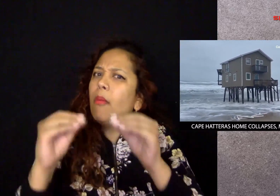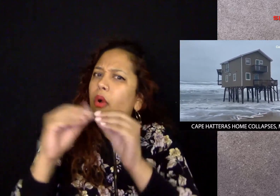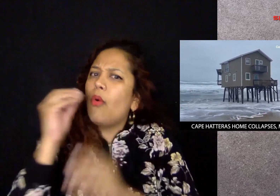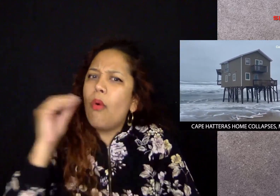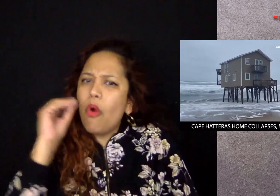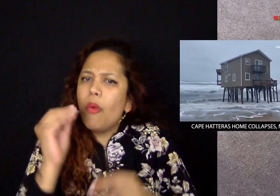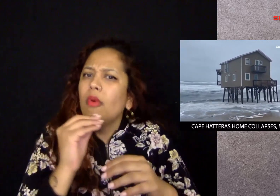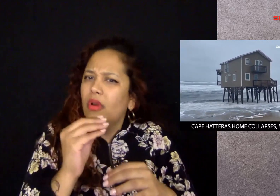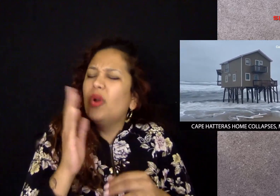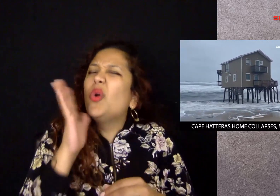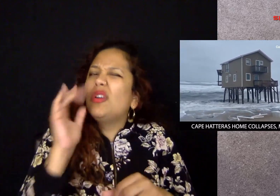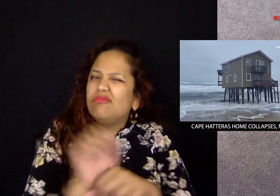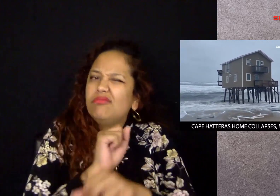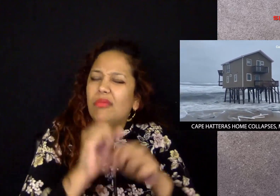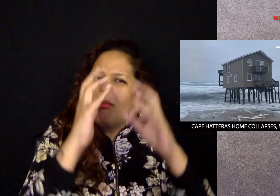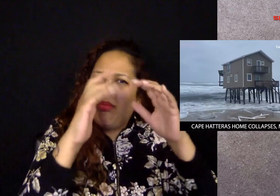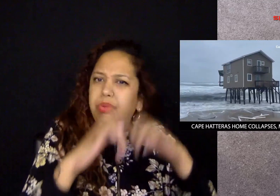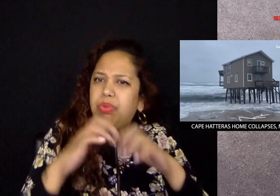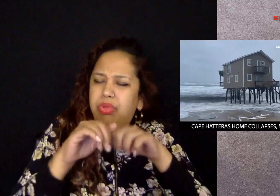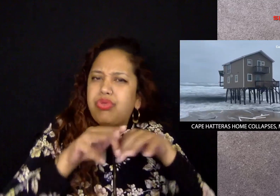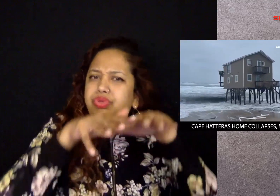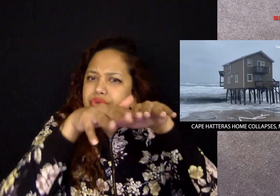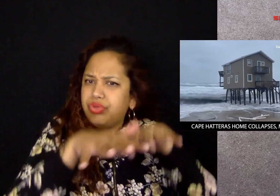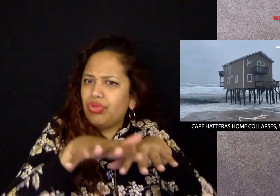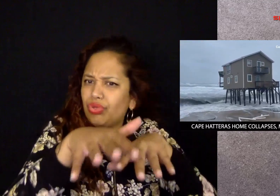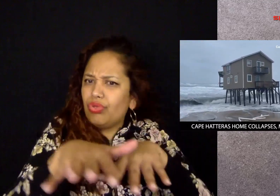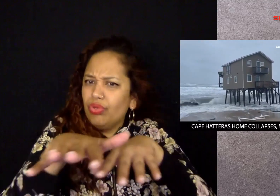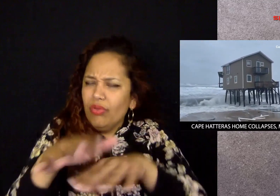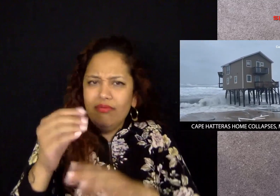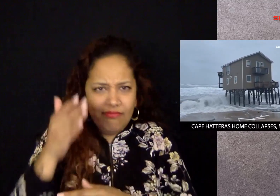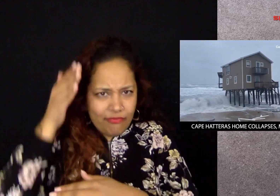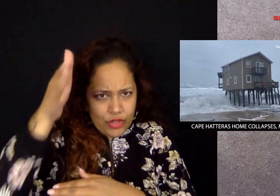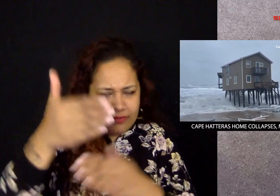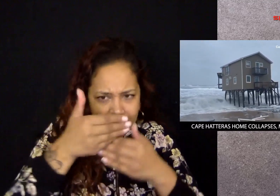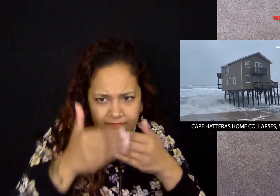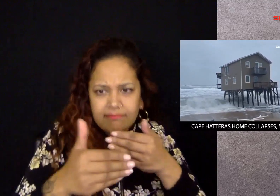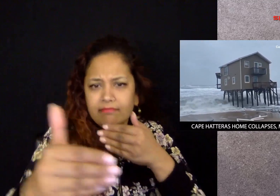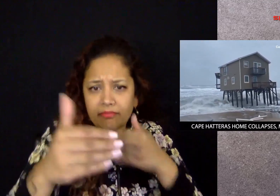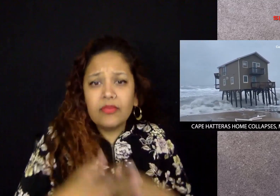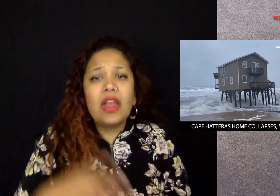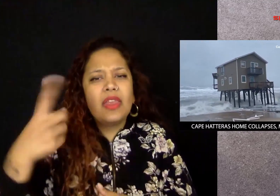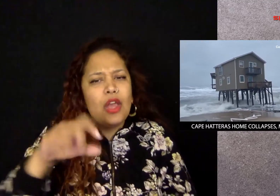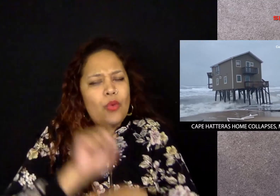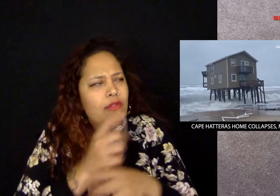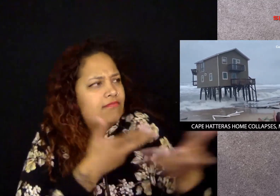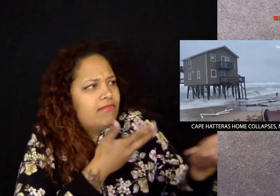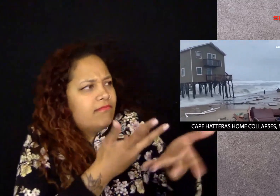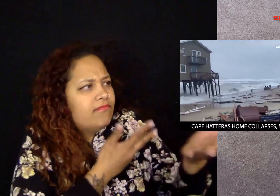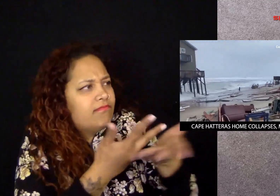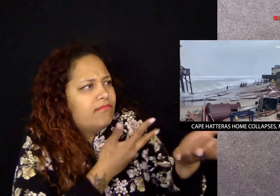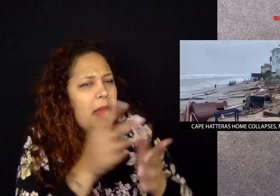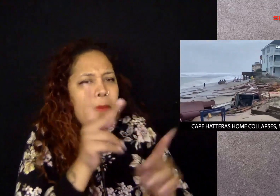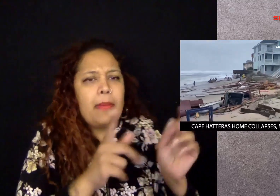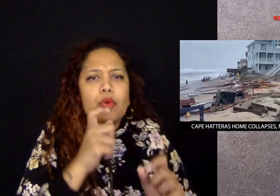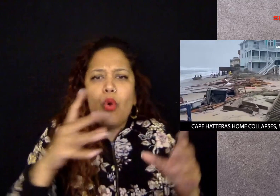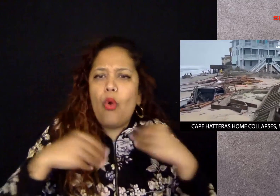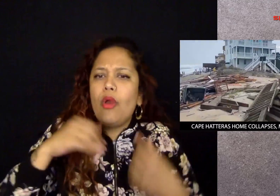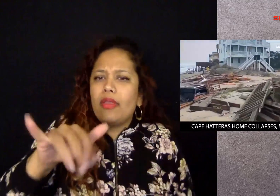fear more homes could fall into seashore beaches in the future so they are working with homeowners